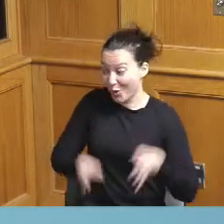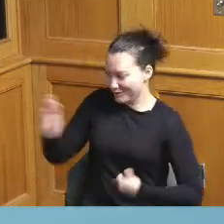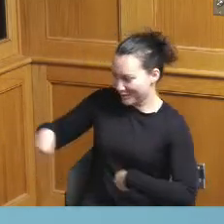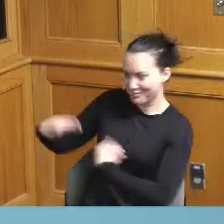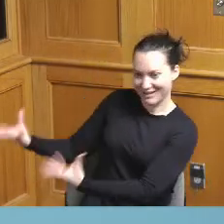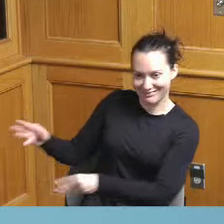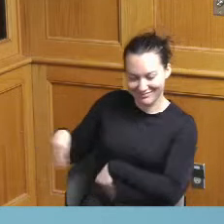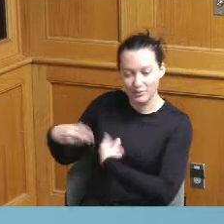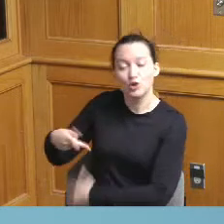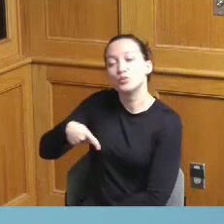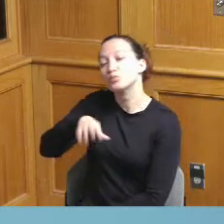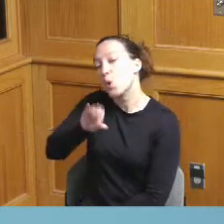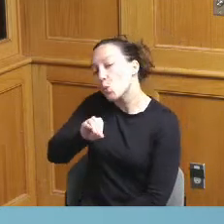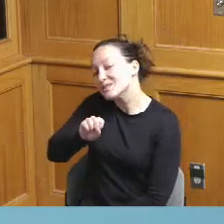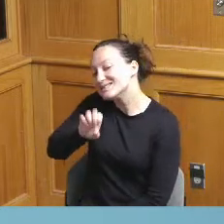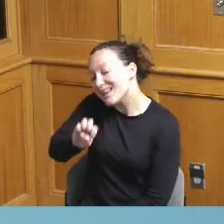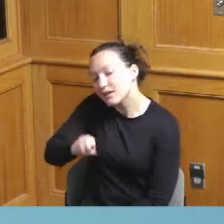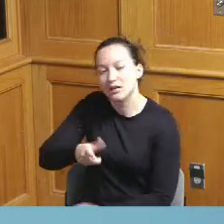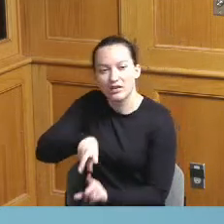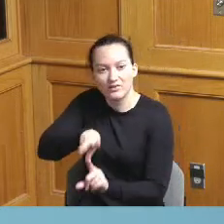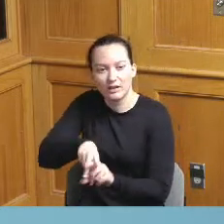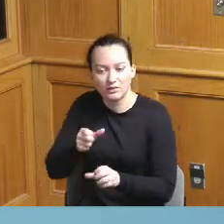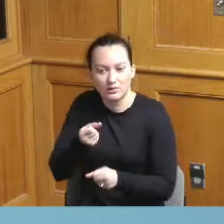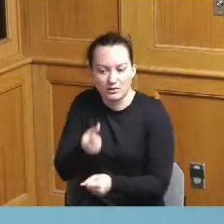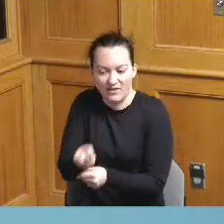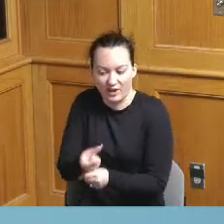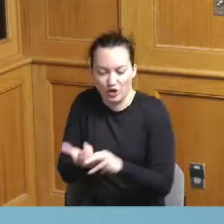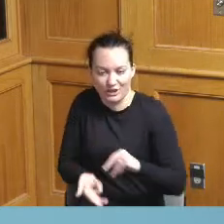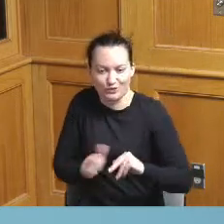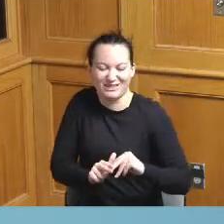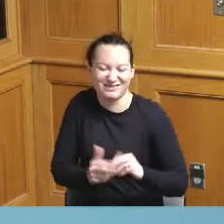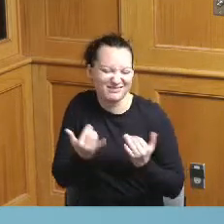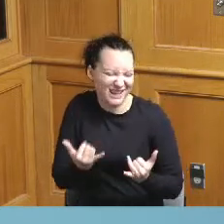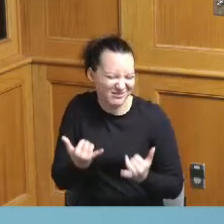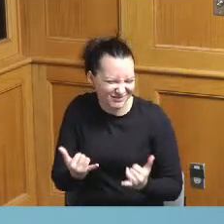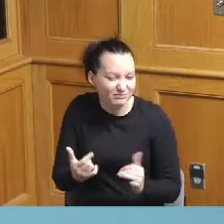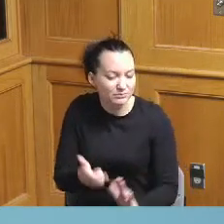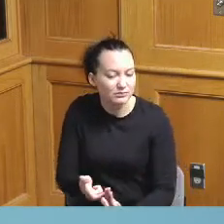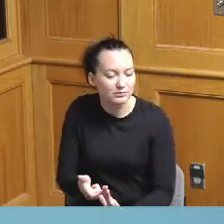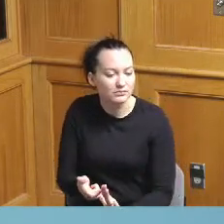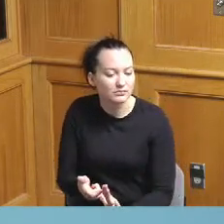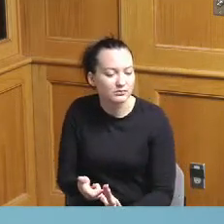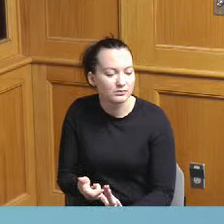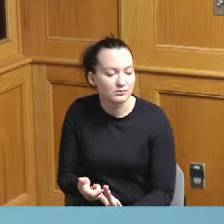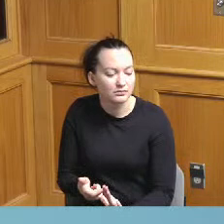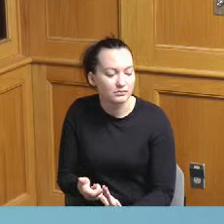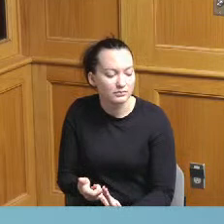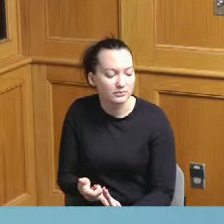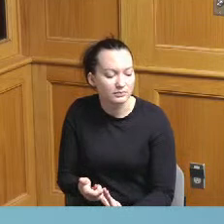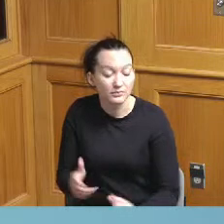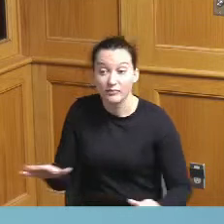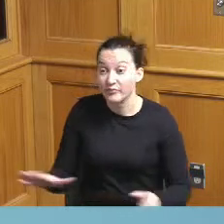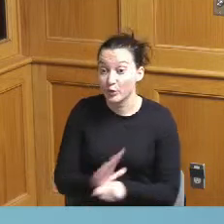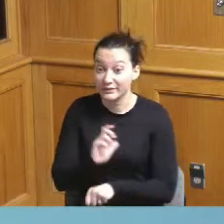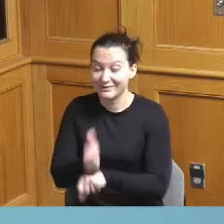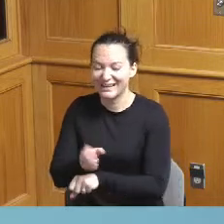Pro Se filing continues to increase annually especially now that we have fully instituted e-filing into our court